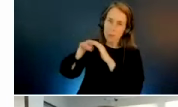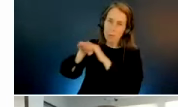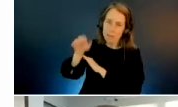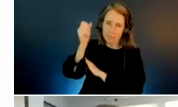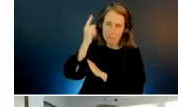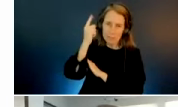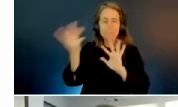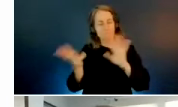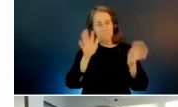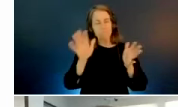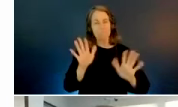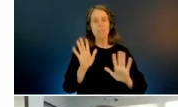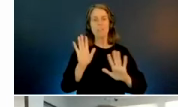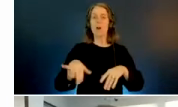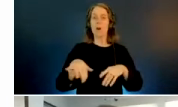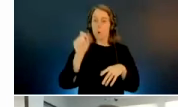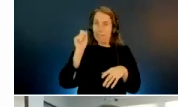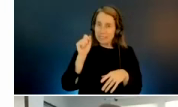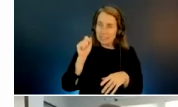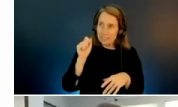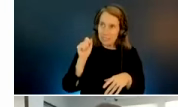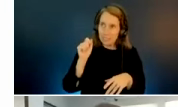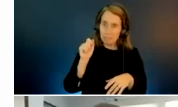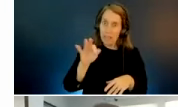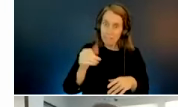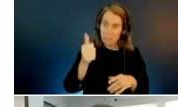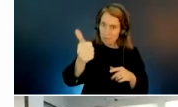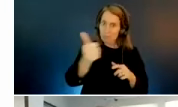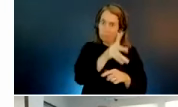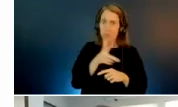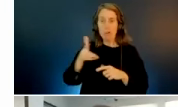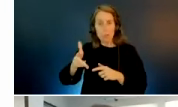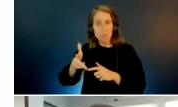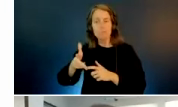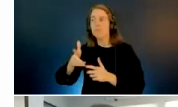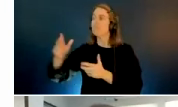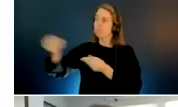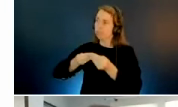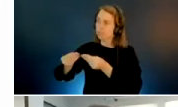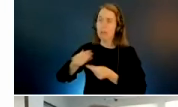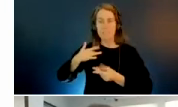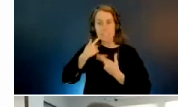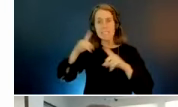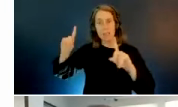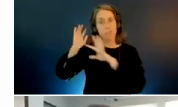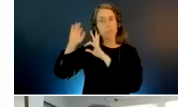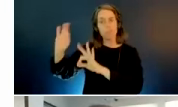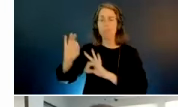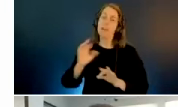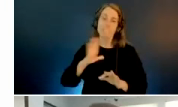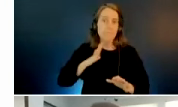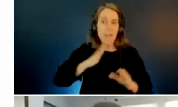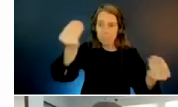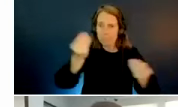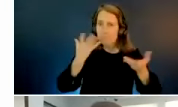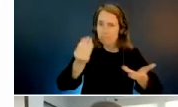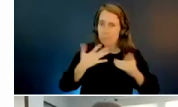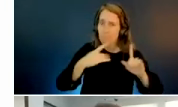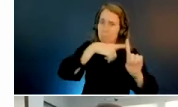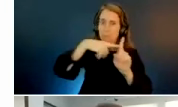something that they can point to as um a reason or a remedy for an inaccessible polling place